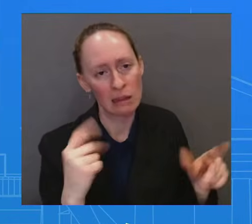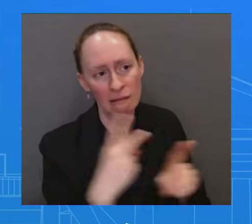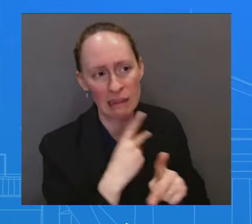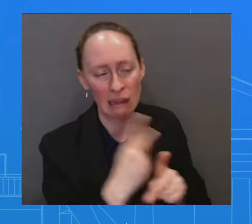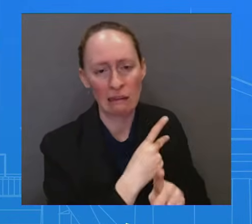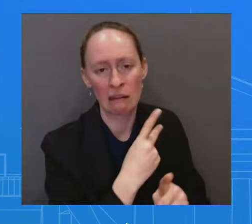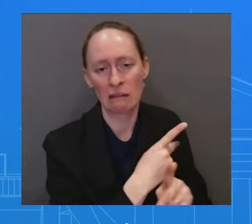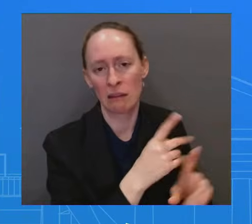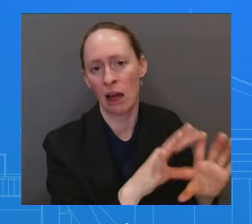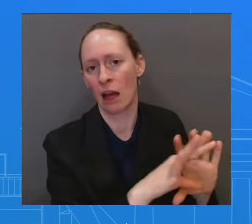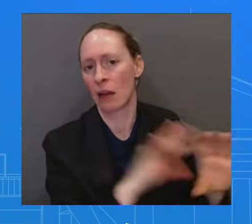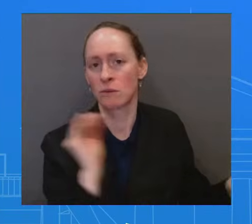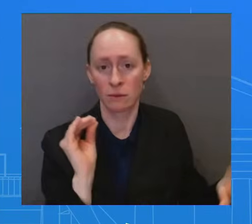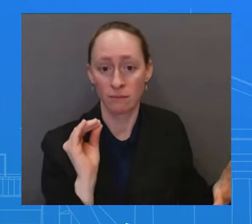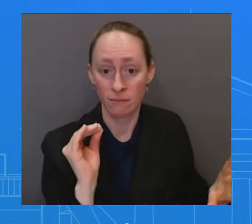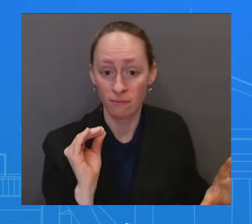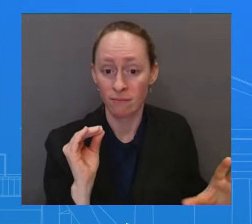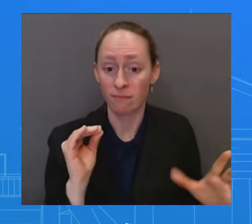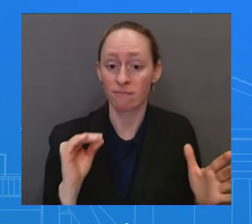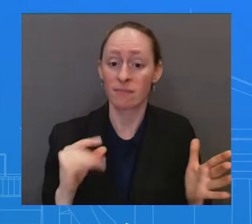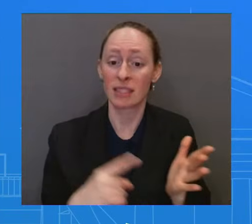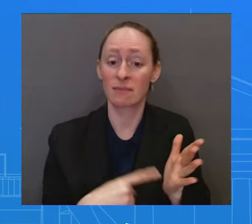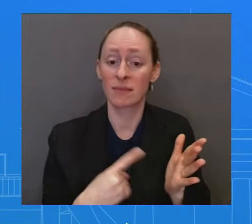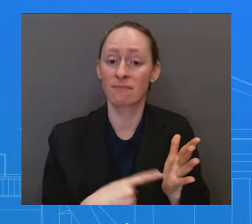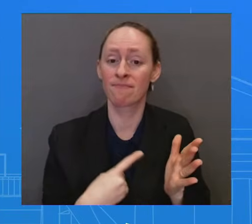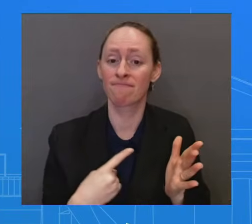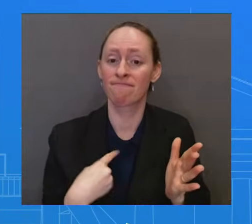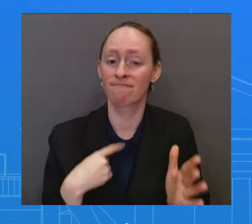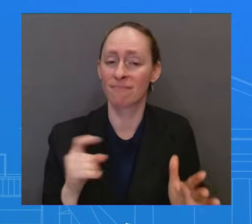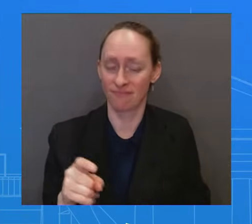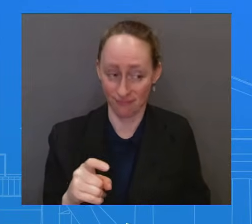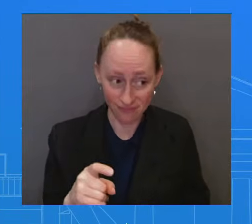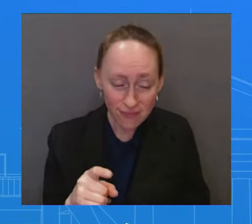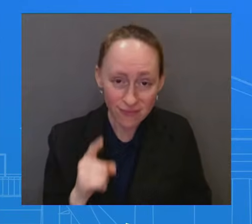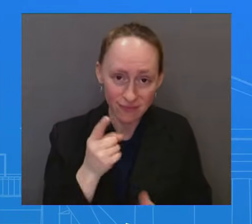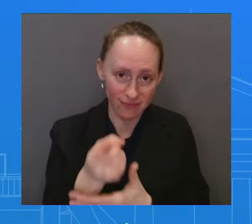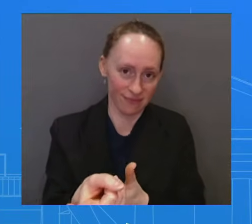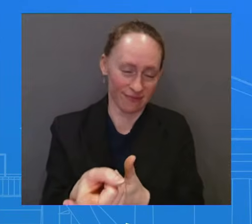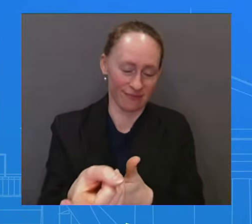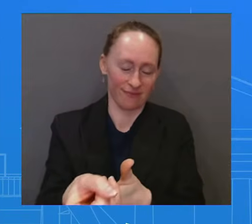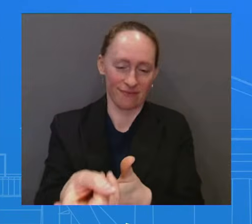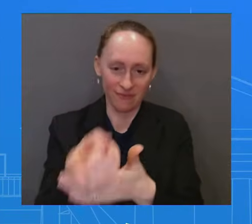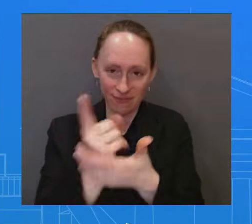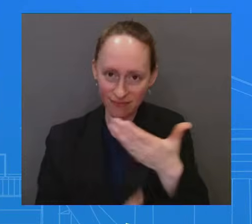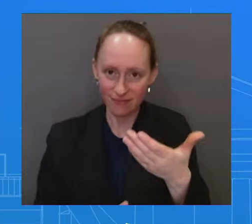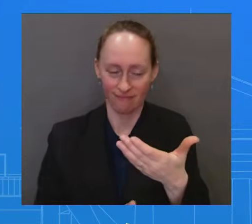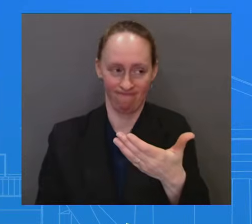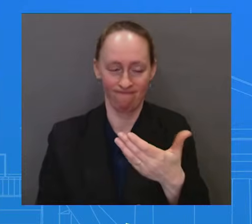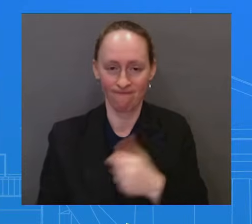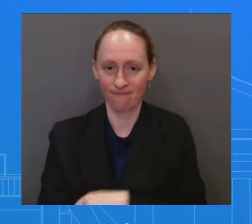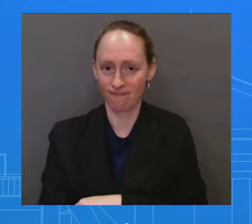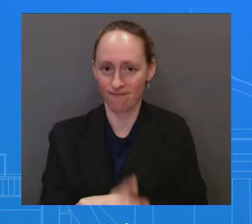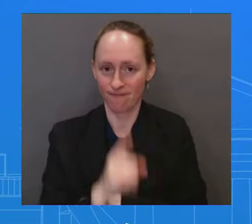But we got 10 Americans back home. And we got Mr. Leonard, who was responsible